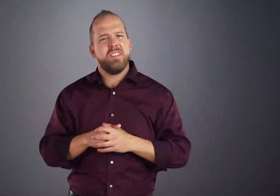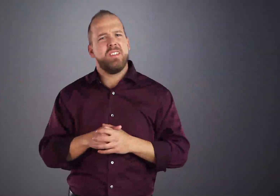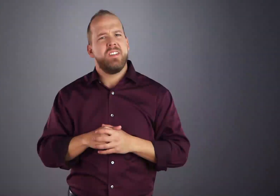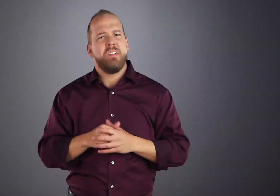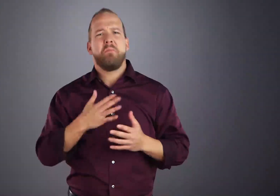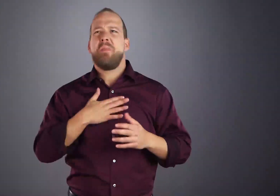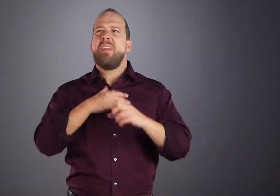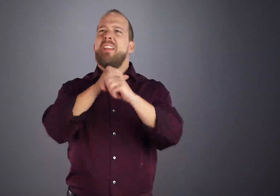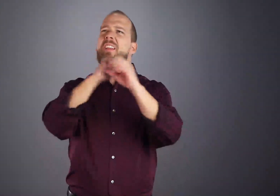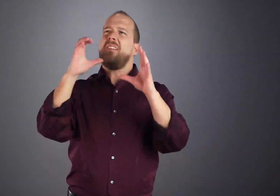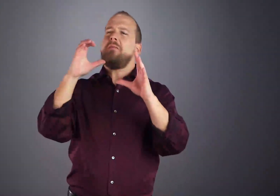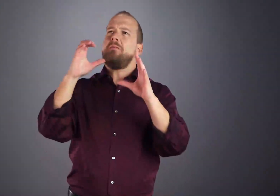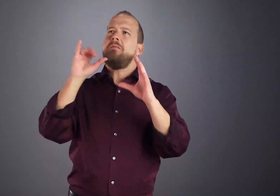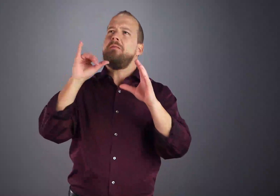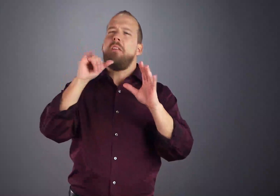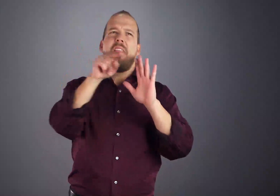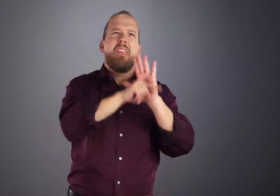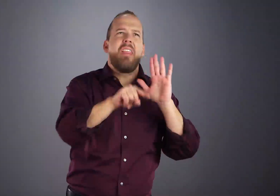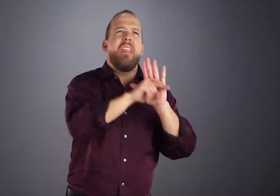I felt,